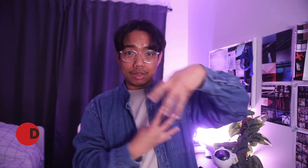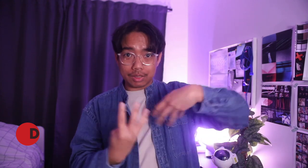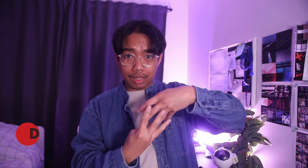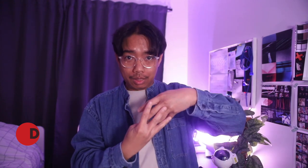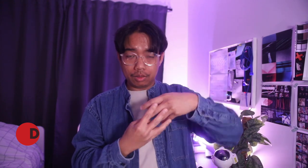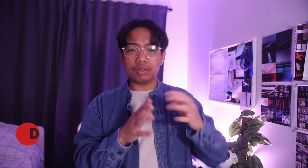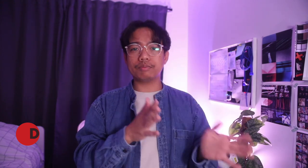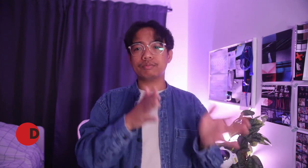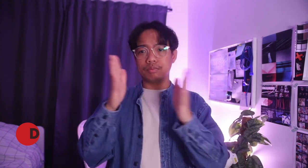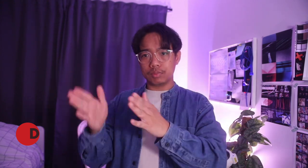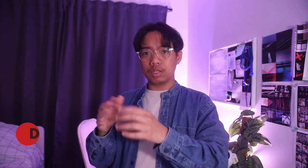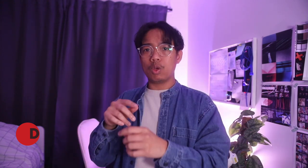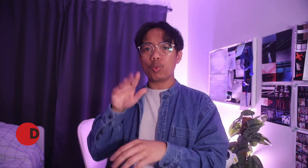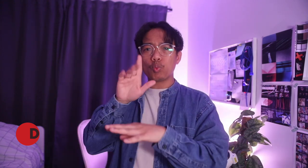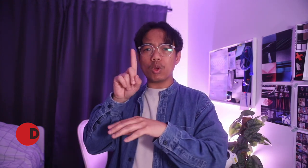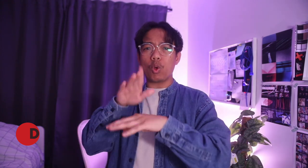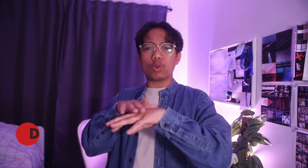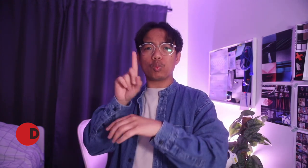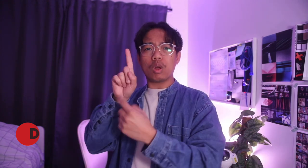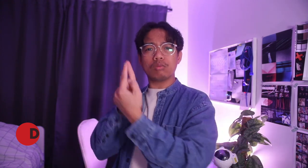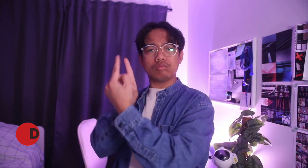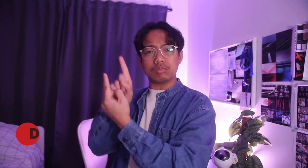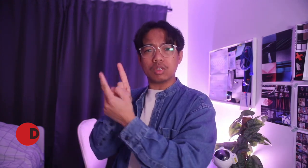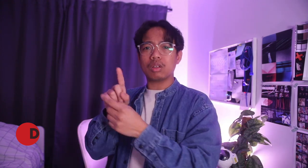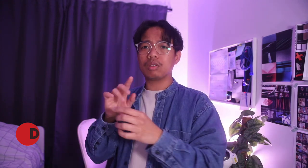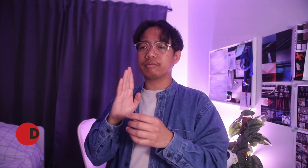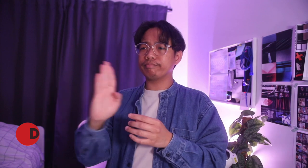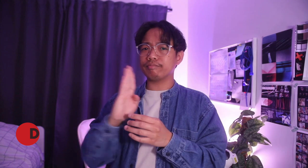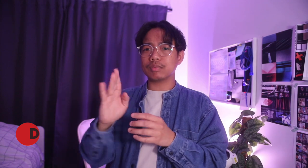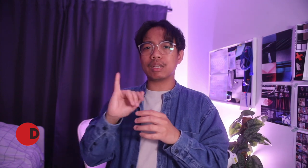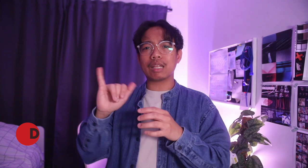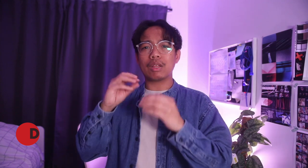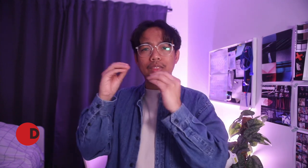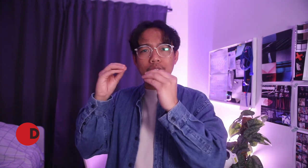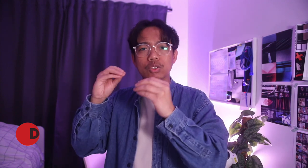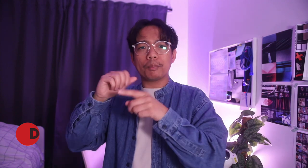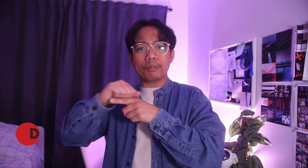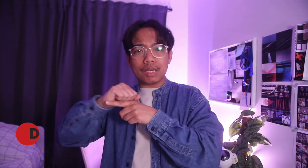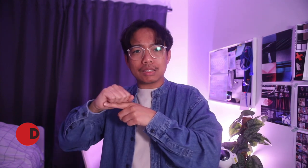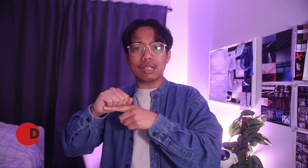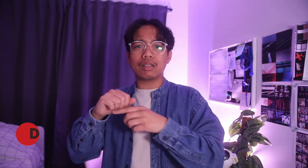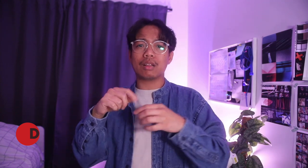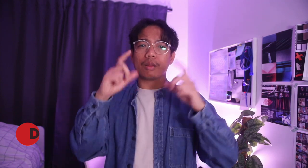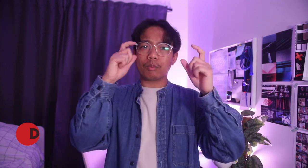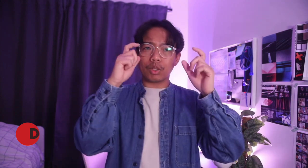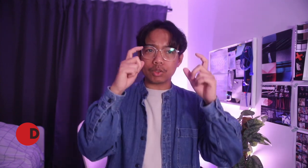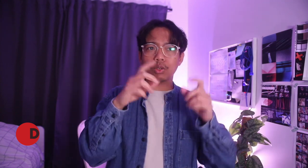In addition, we also do one-on-one sessions to teach, practice and